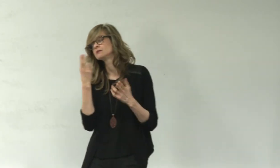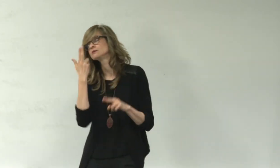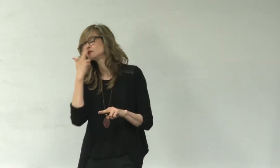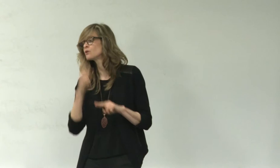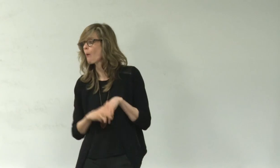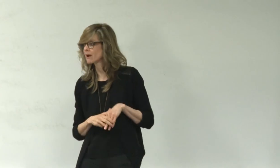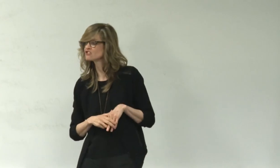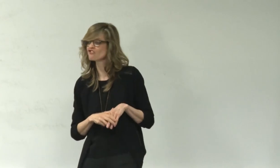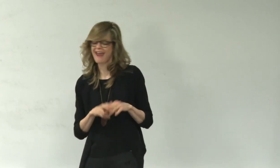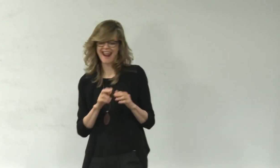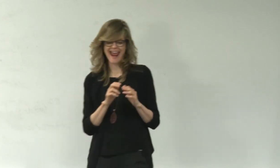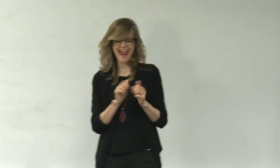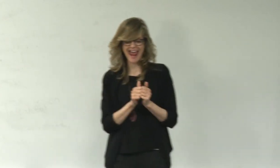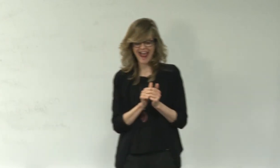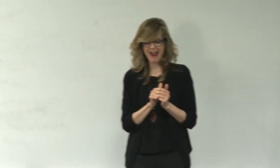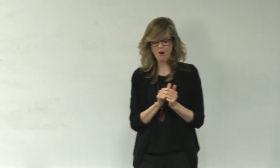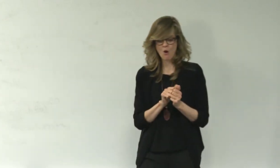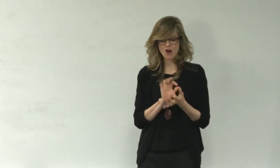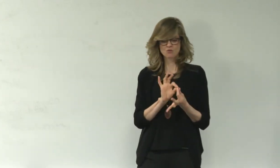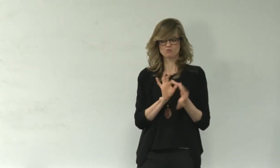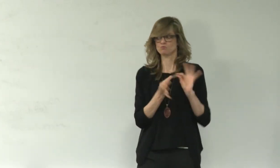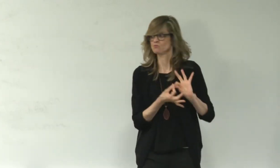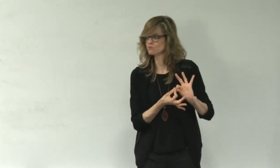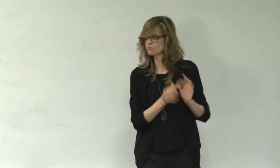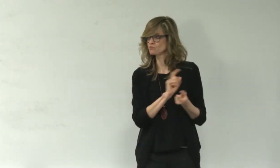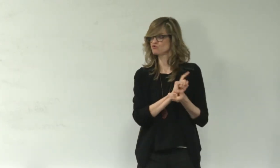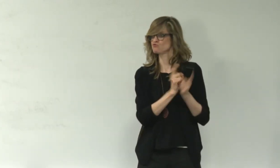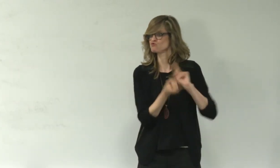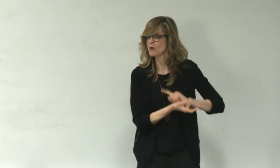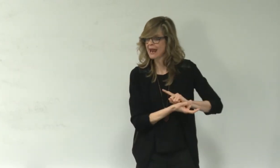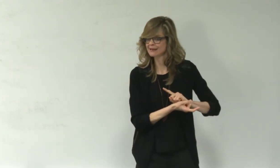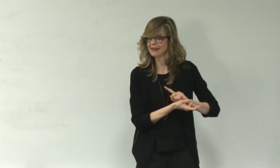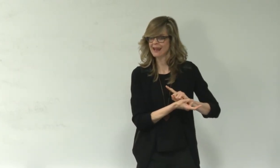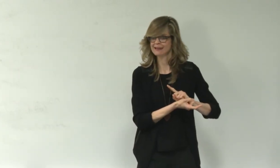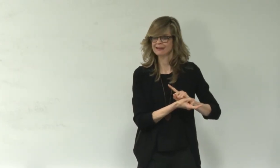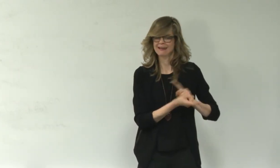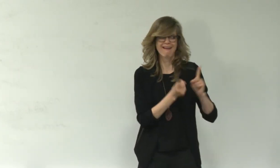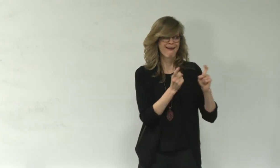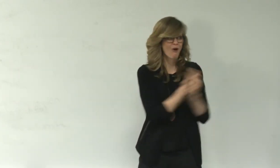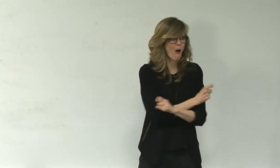I CAN'T TELL YOU HOW MUCH FUN IT IS. HOW THINGS ARE INTERPRETED.